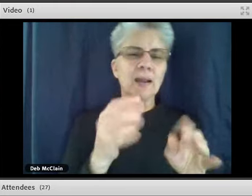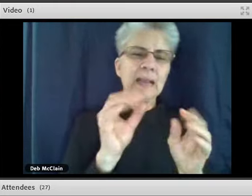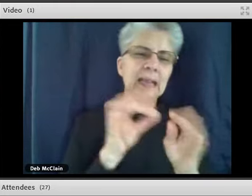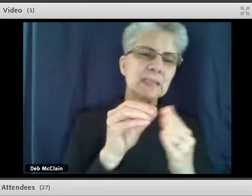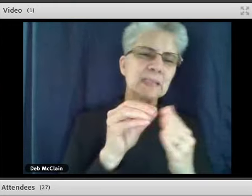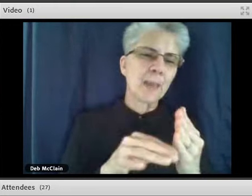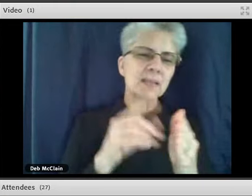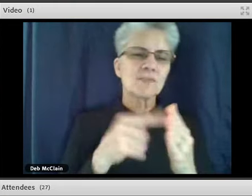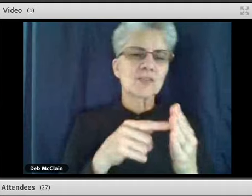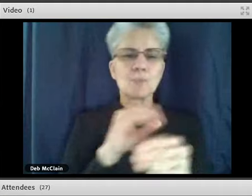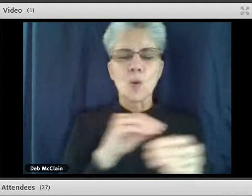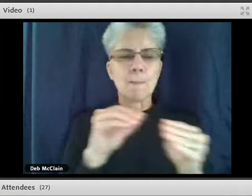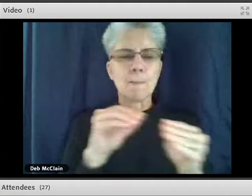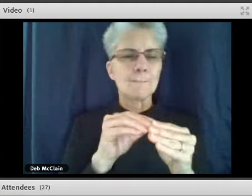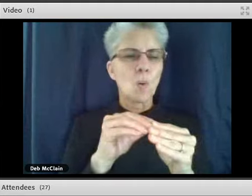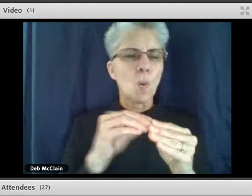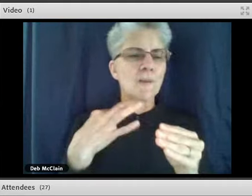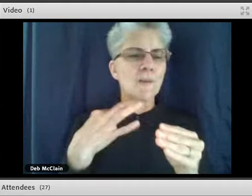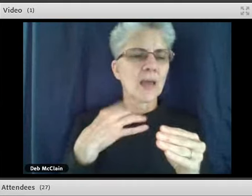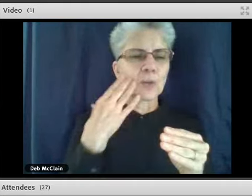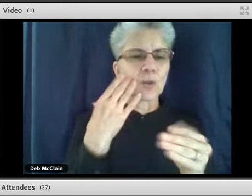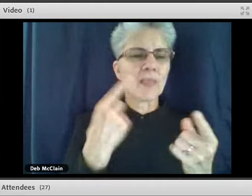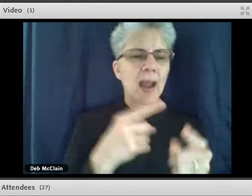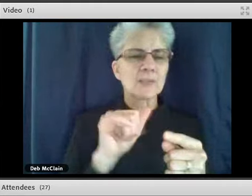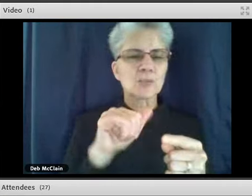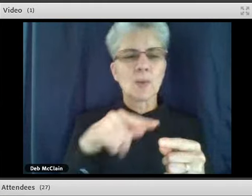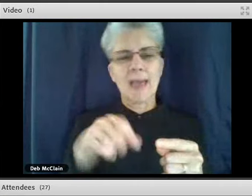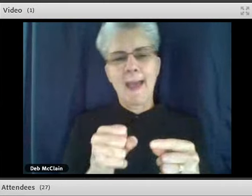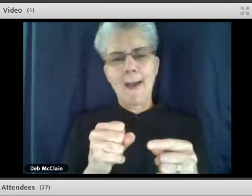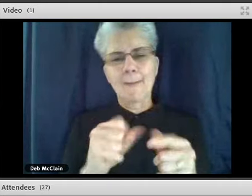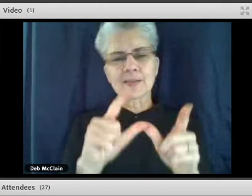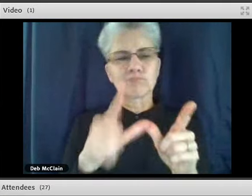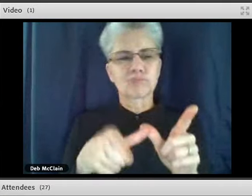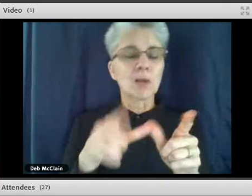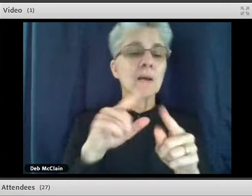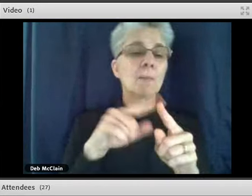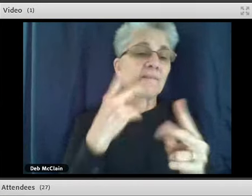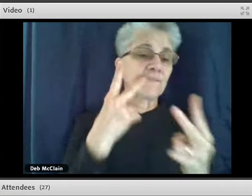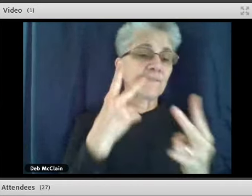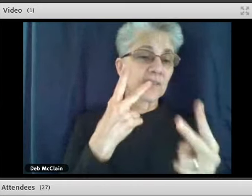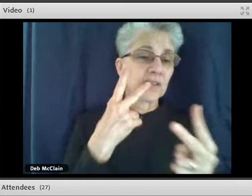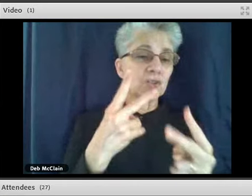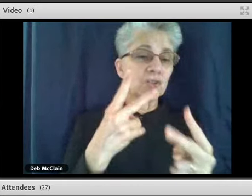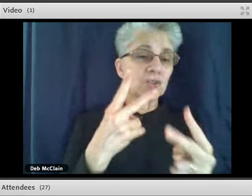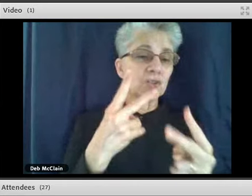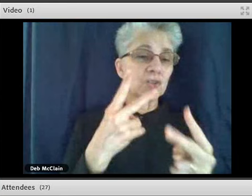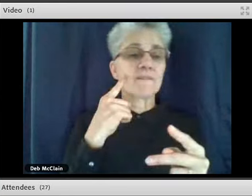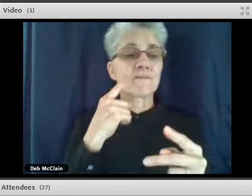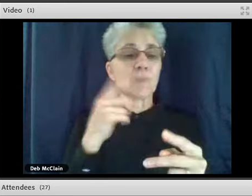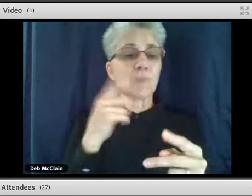A lot of these are free. Some of them cost a little bit of money. Some of them are no longer available. You know how that happens with apps.